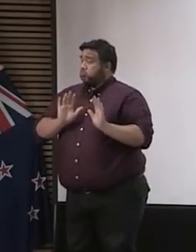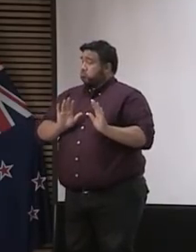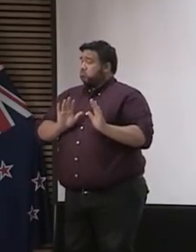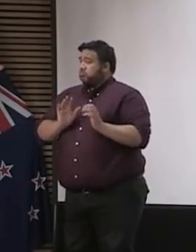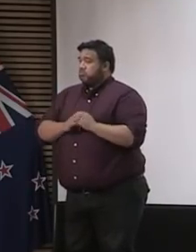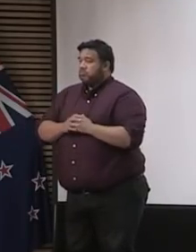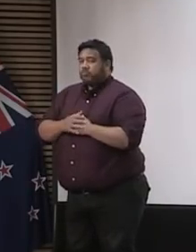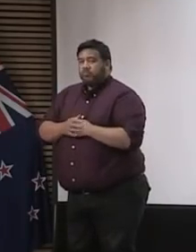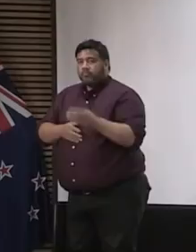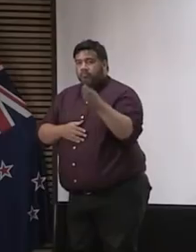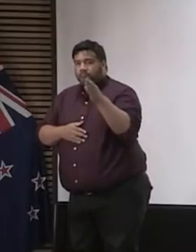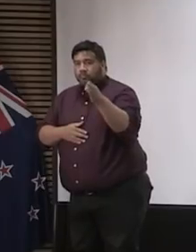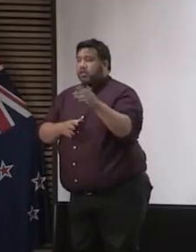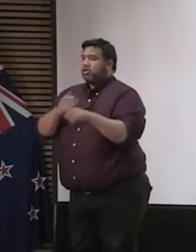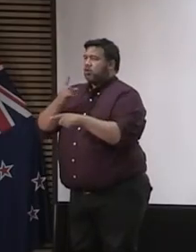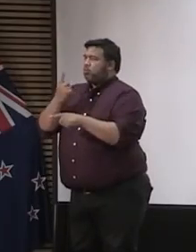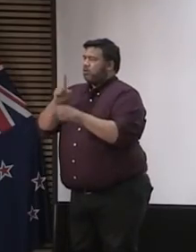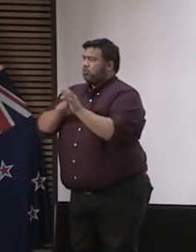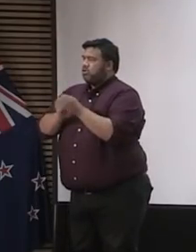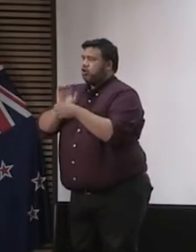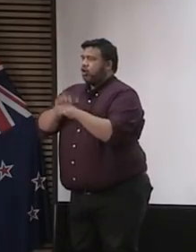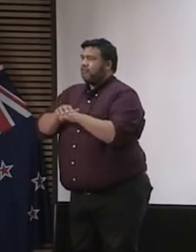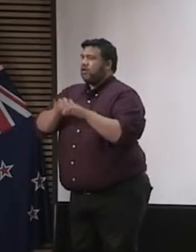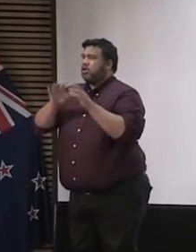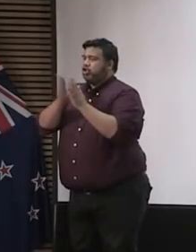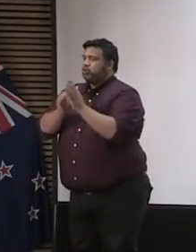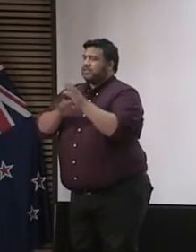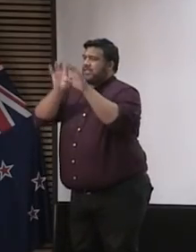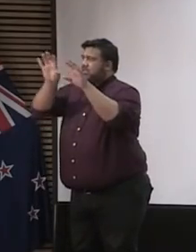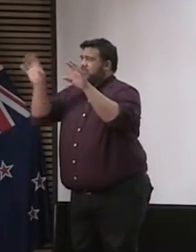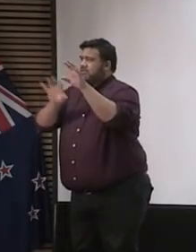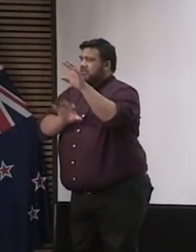West Coast andis there community testingover there and if not why not?